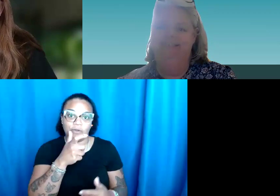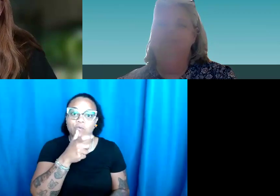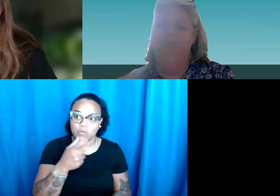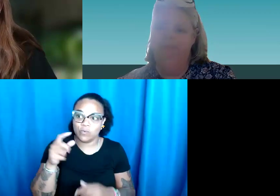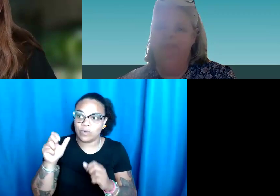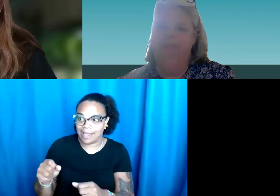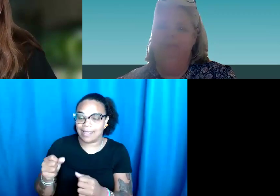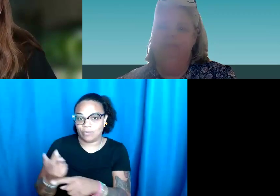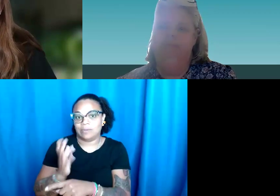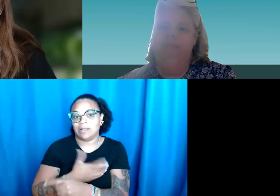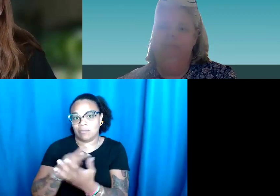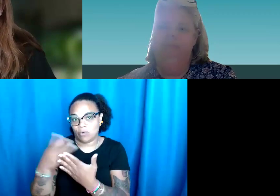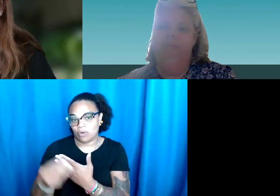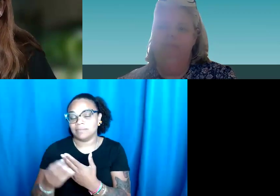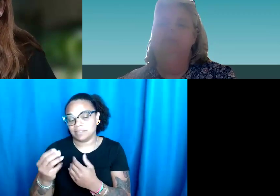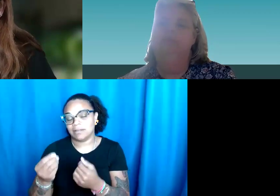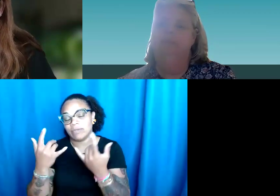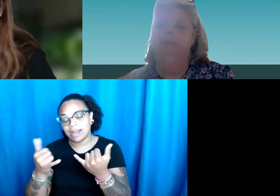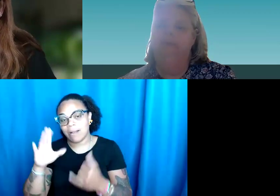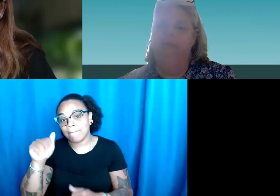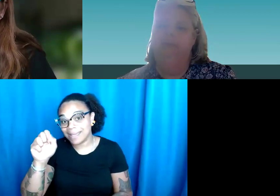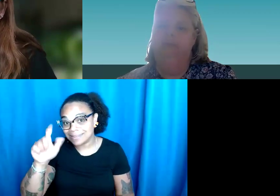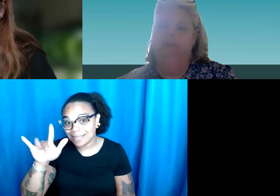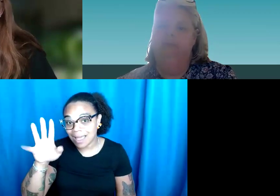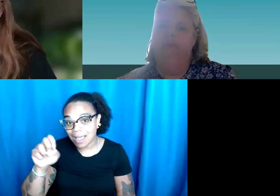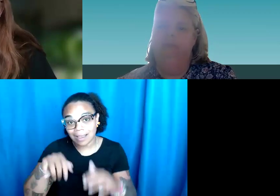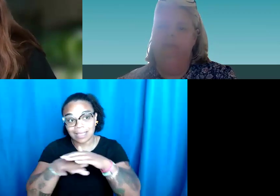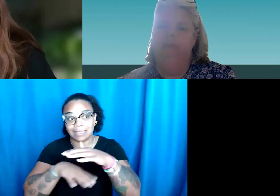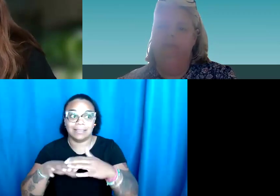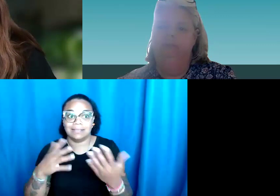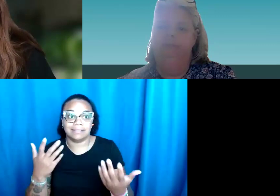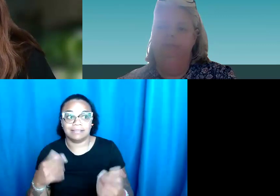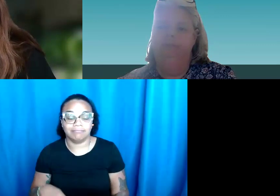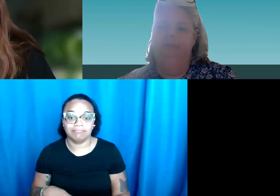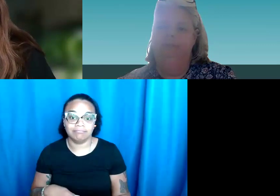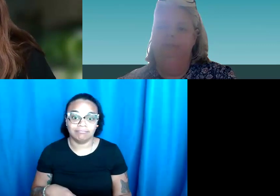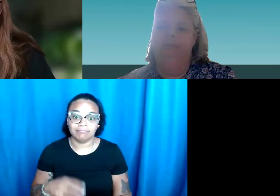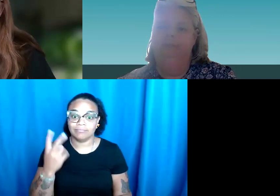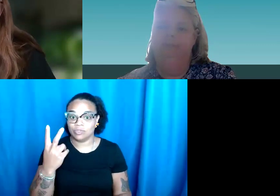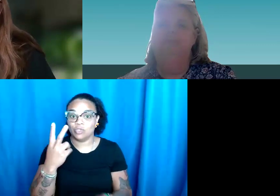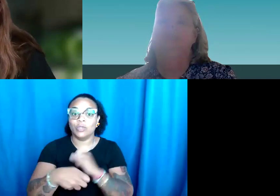and really say now that the baseline is two years in business.